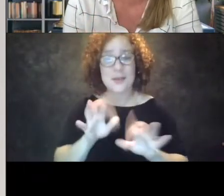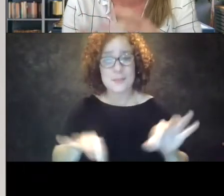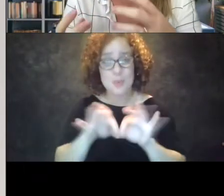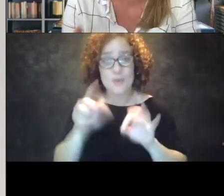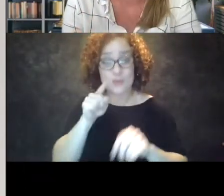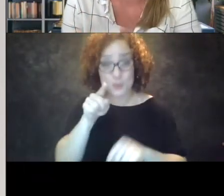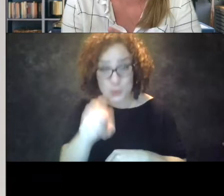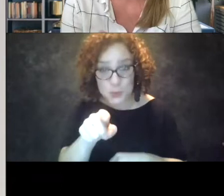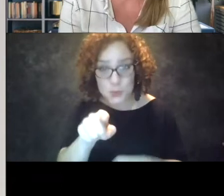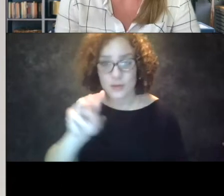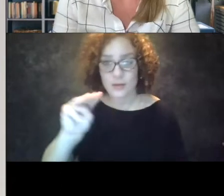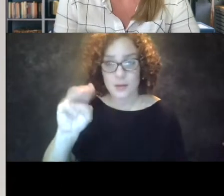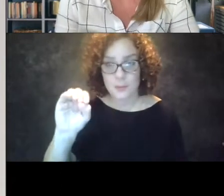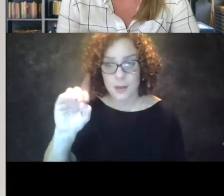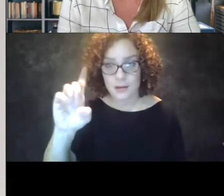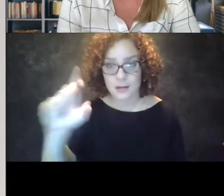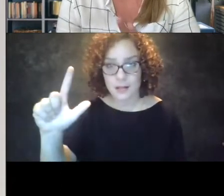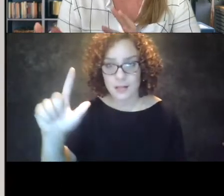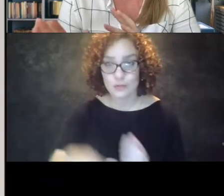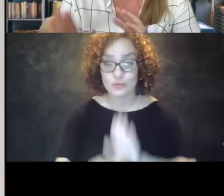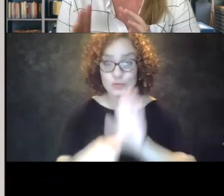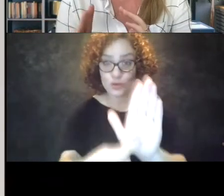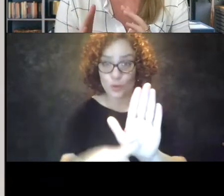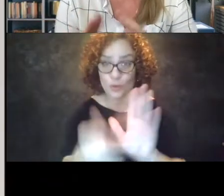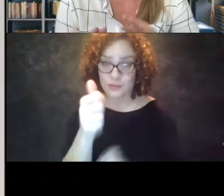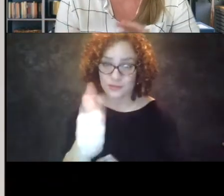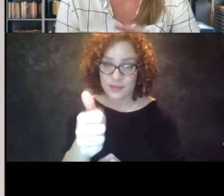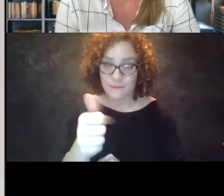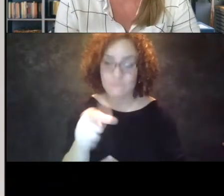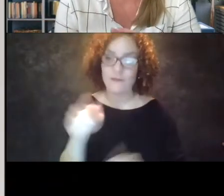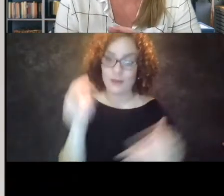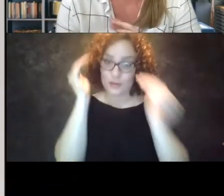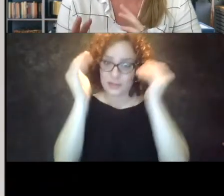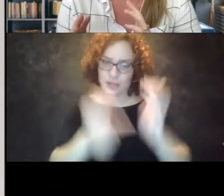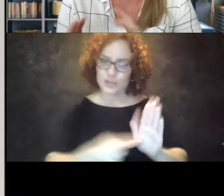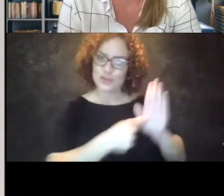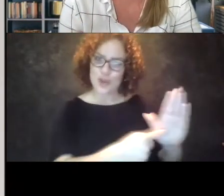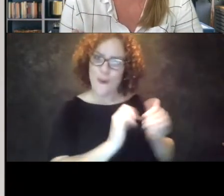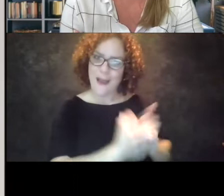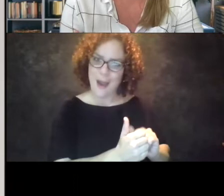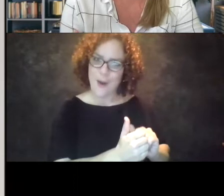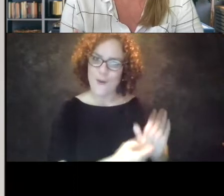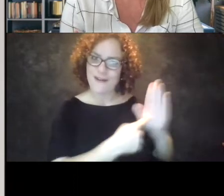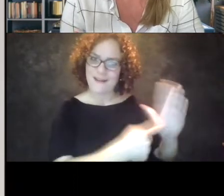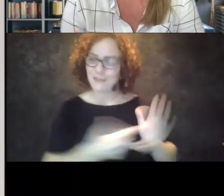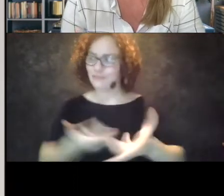be the example, you as the adult need to just model model model, so kids know, you know